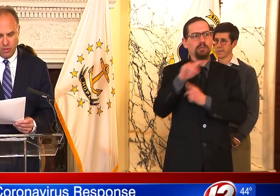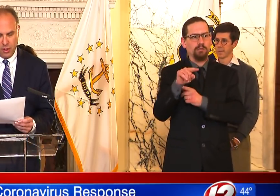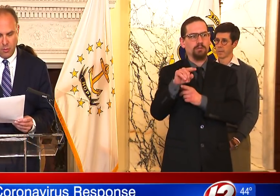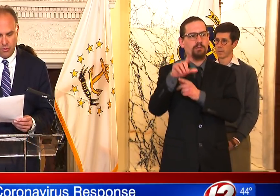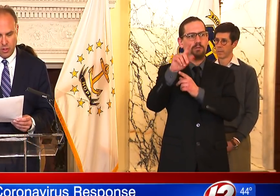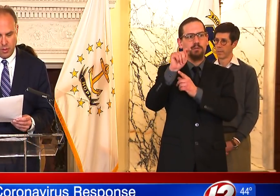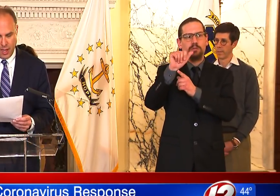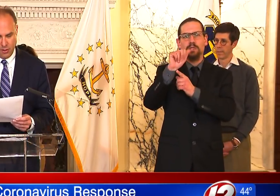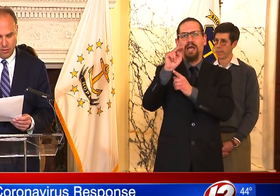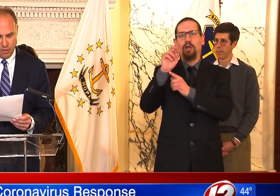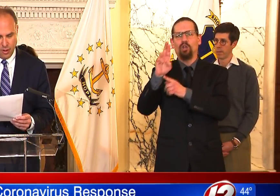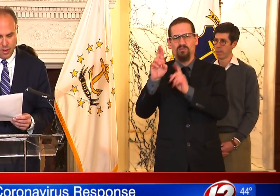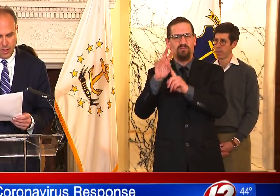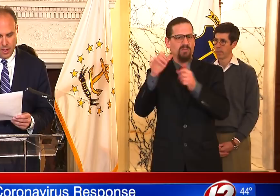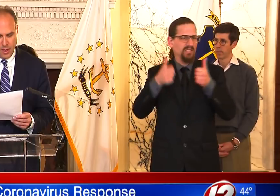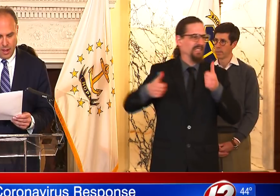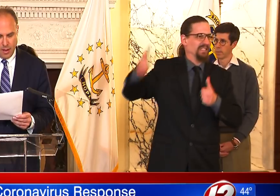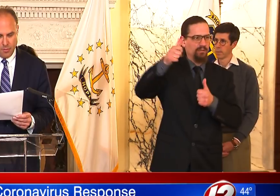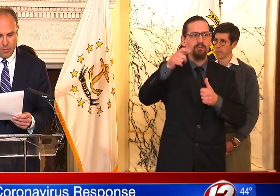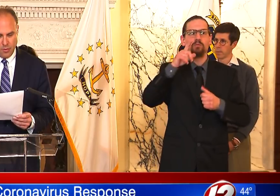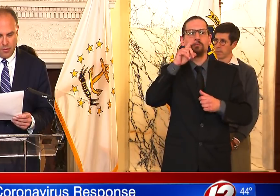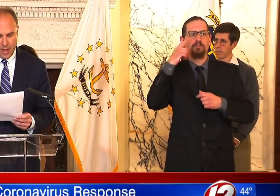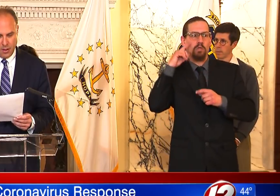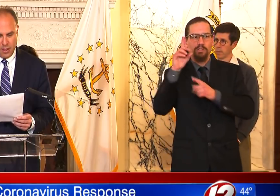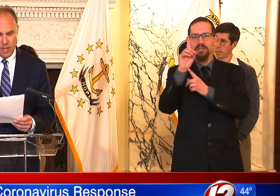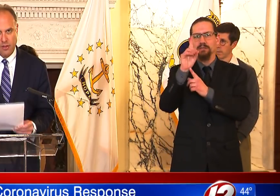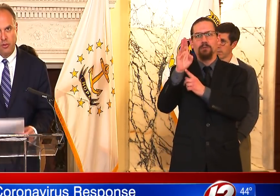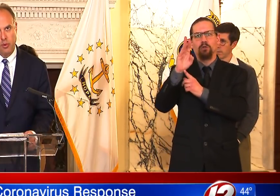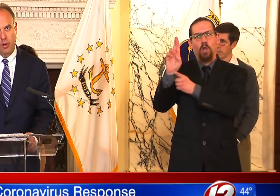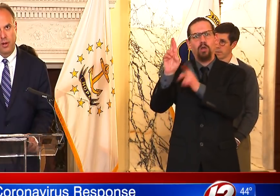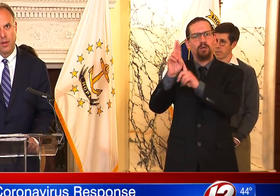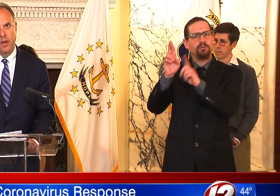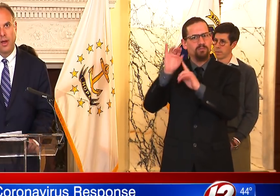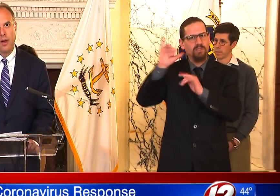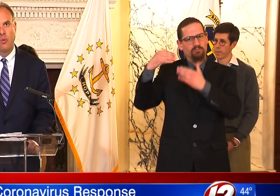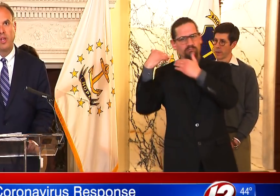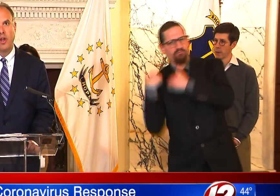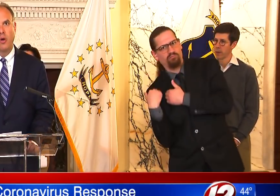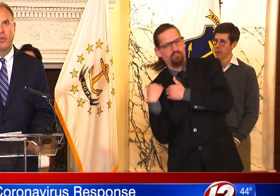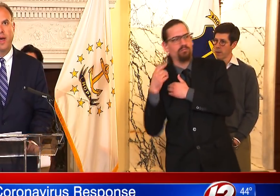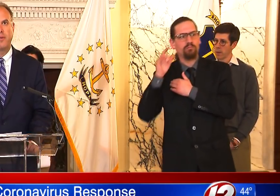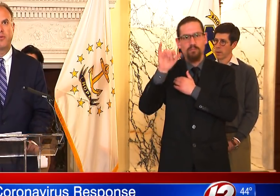CONSULT WITH THE DIRECTOR AND HER COLLEAGUES AT DBR BEFORE